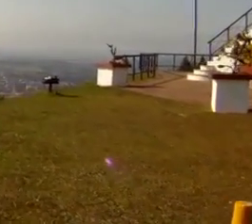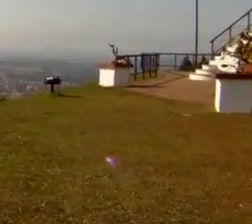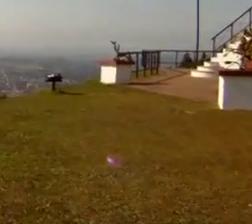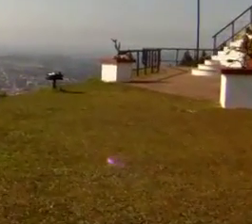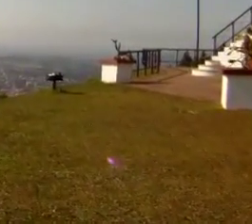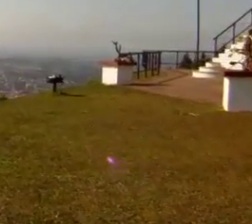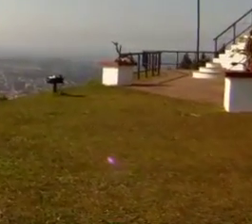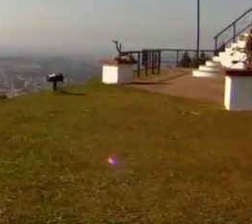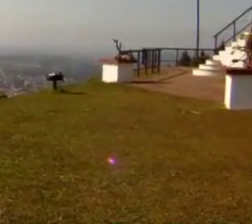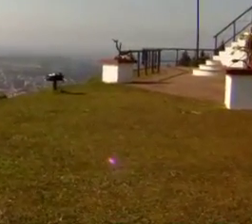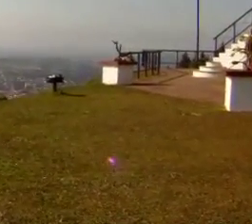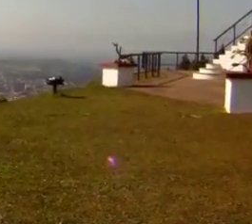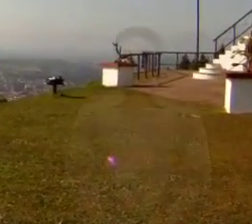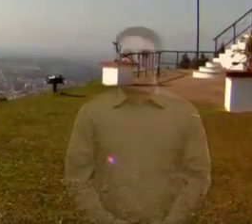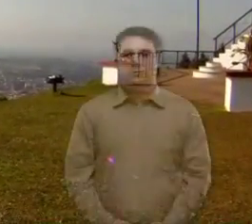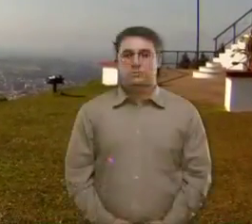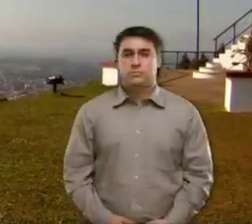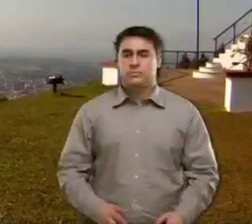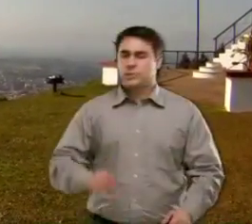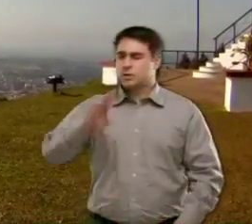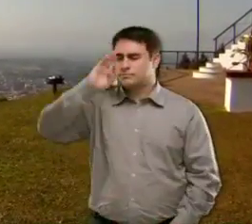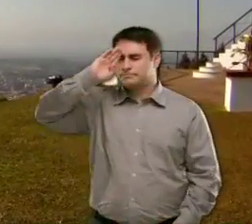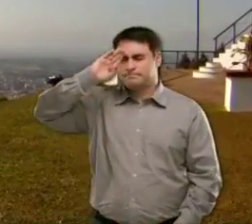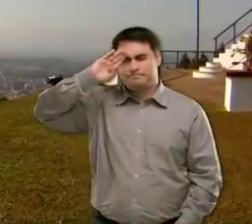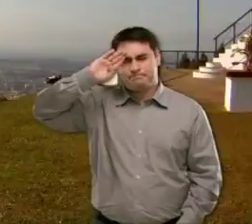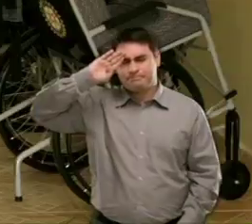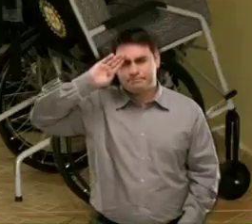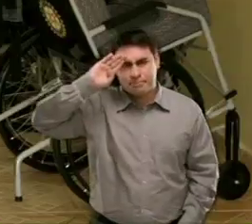Especially for those who have no disabilities,